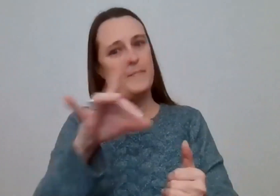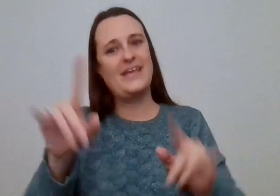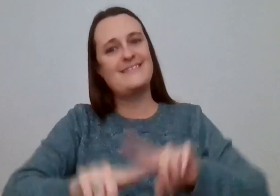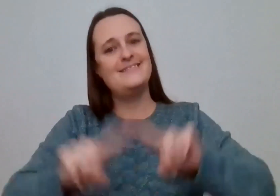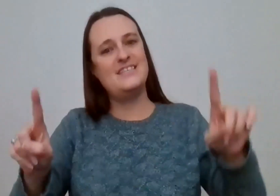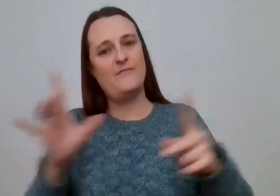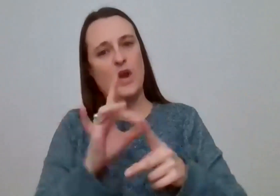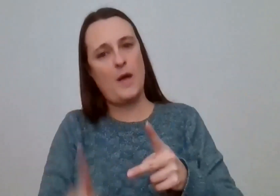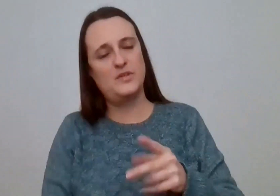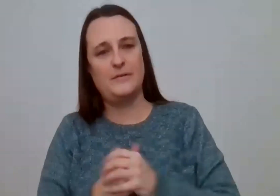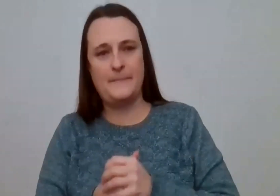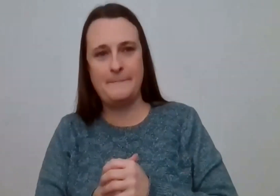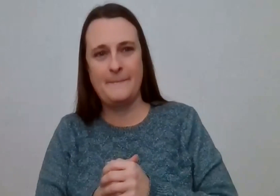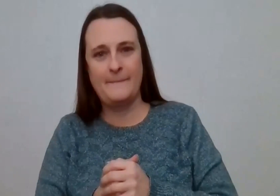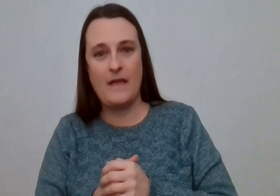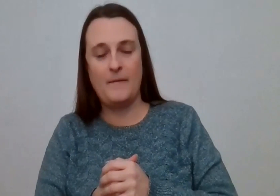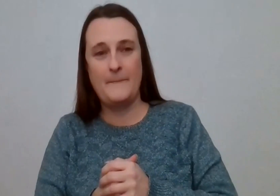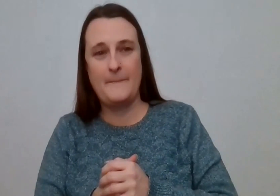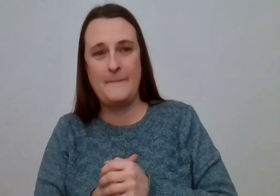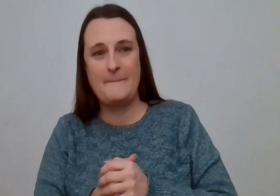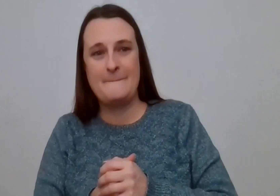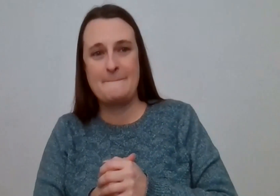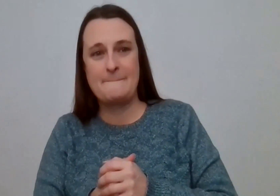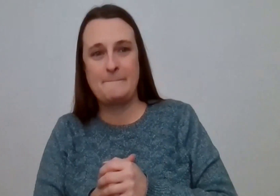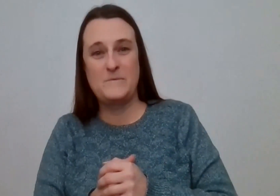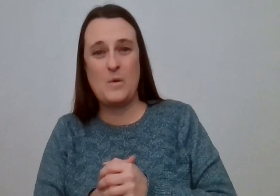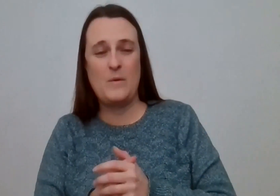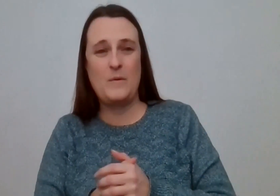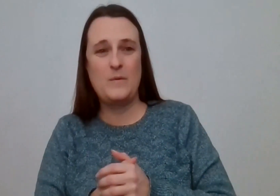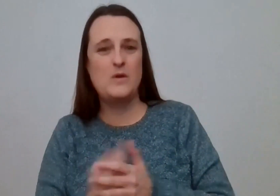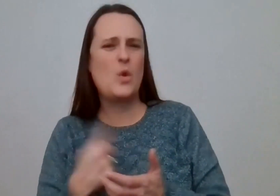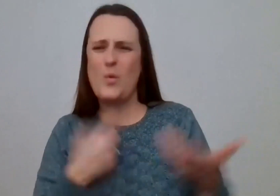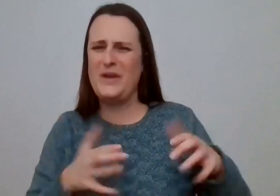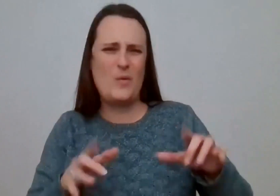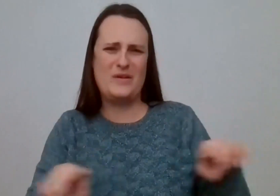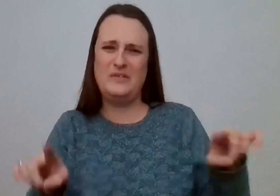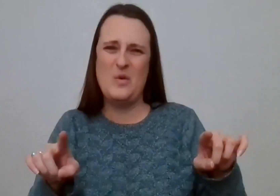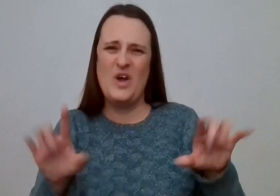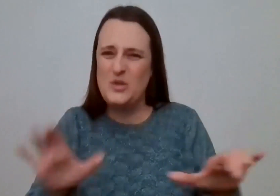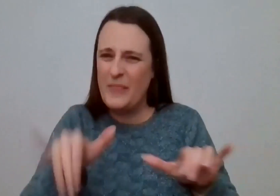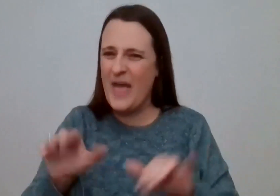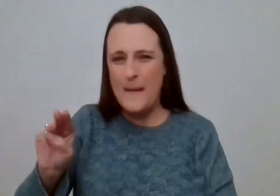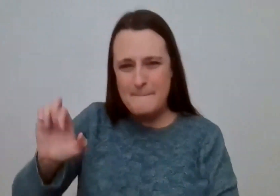rather than doing that in march we ask students to select the full eight courses when we initially